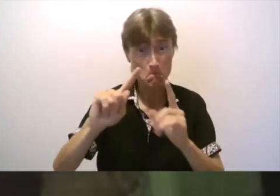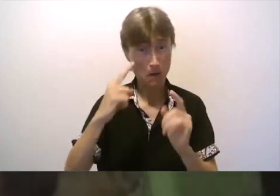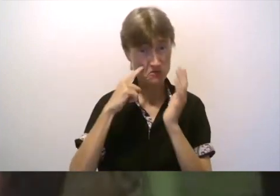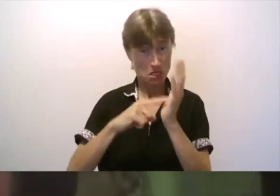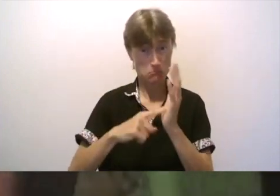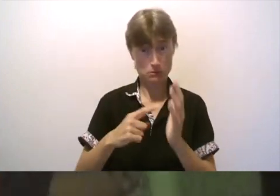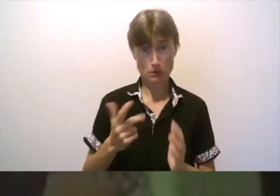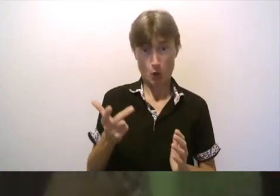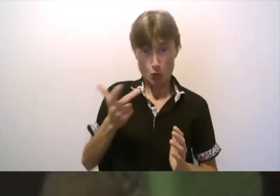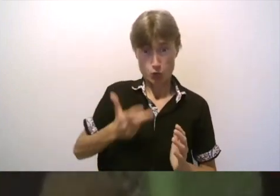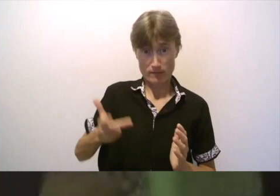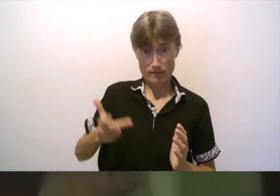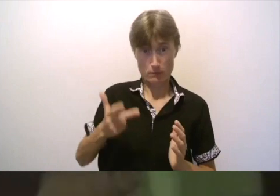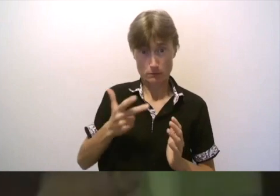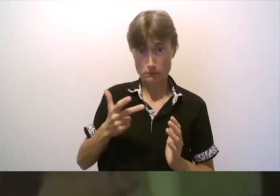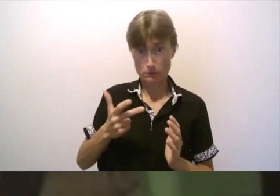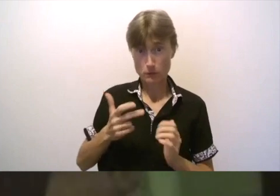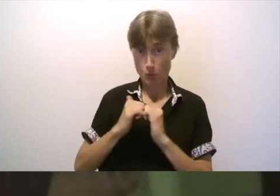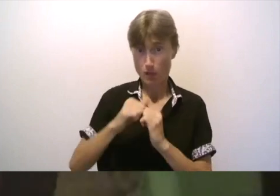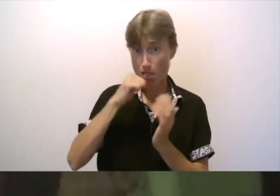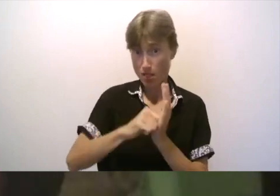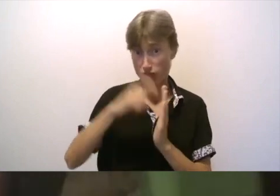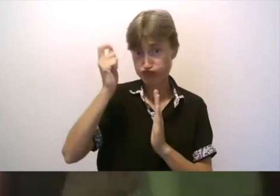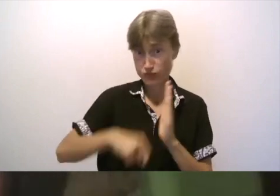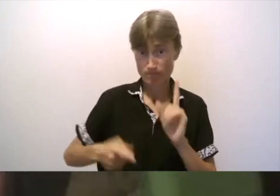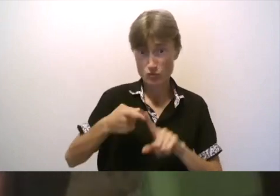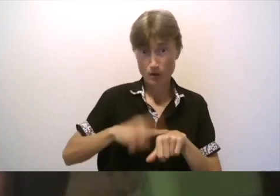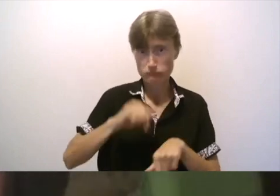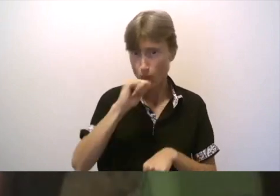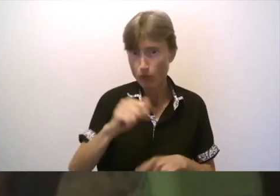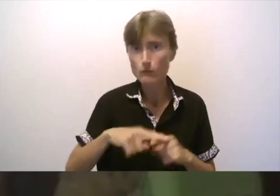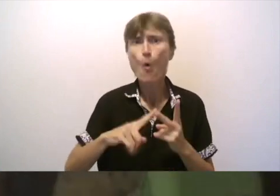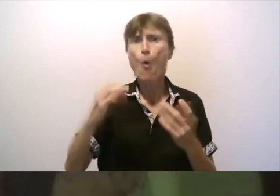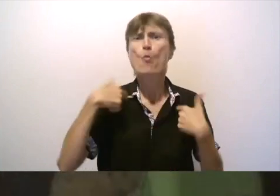we've done this webinar and the answer to how to make the uh